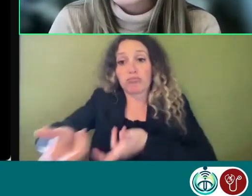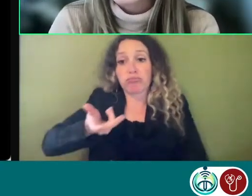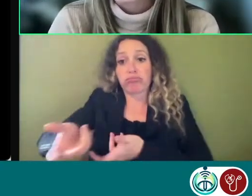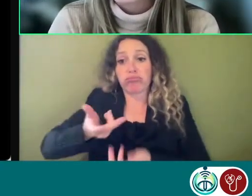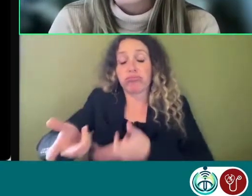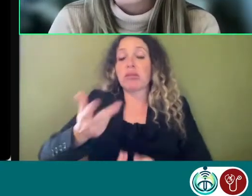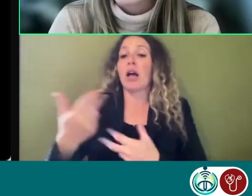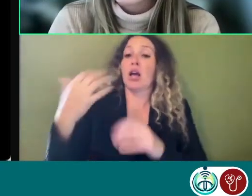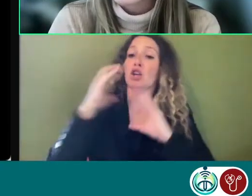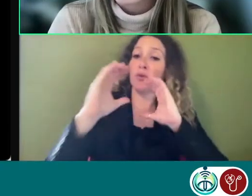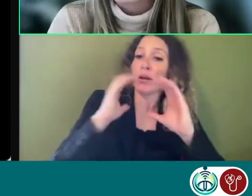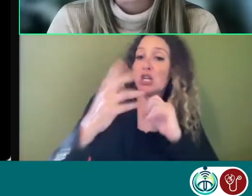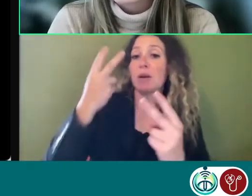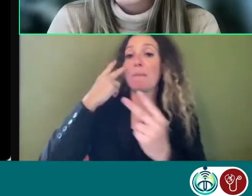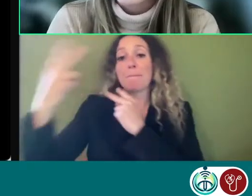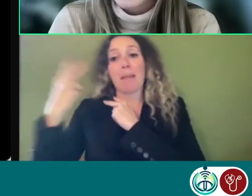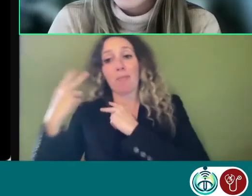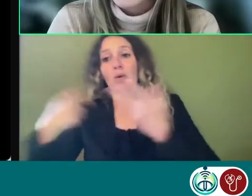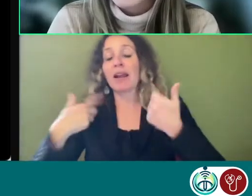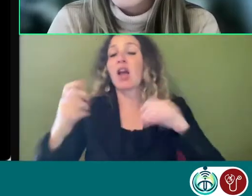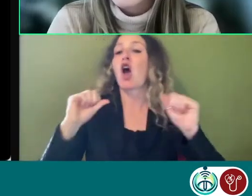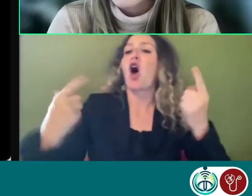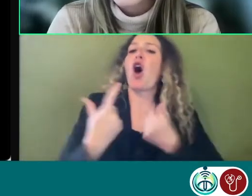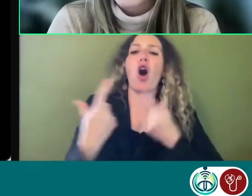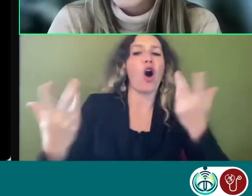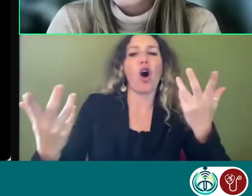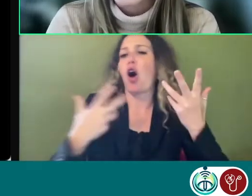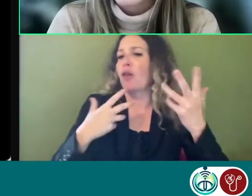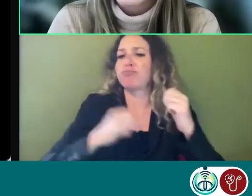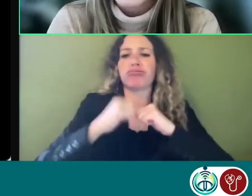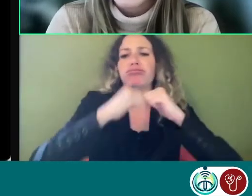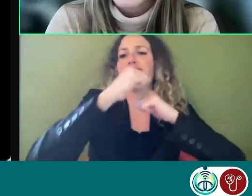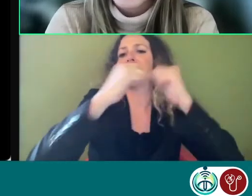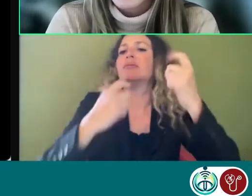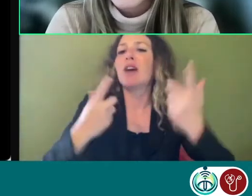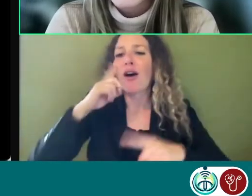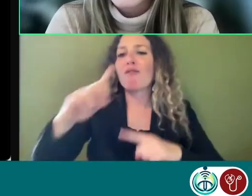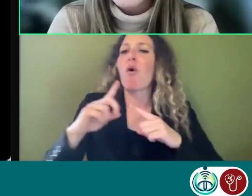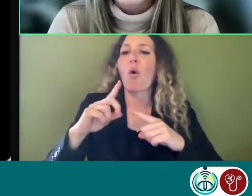interests, and more, these are all fundamental characteristics to the autism, IDD experience.